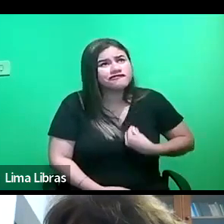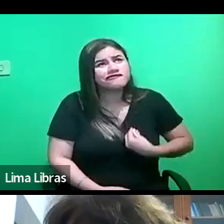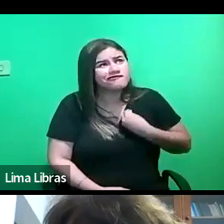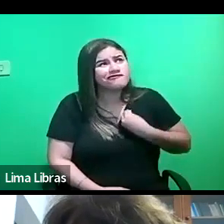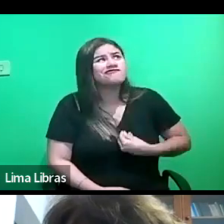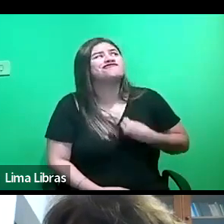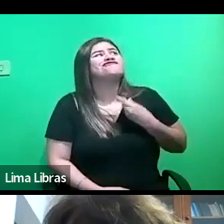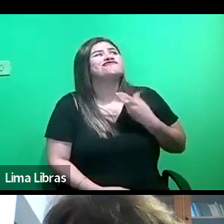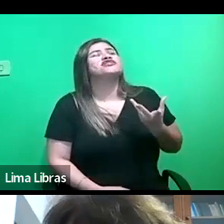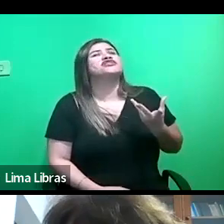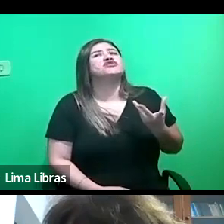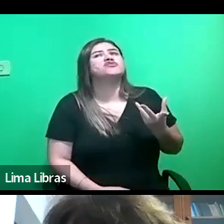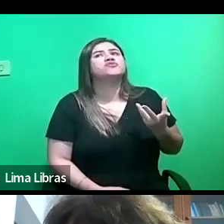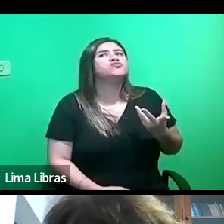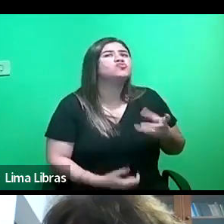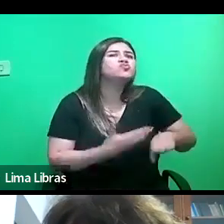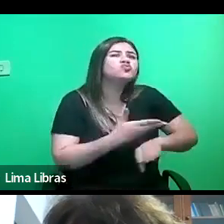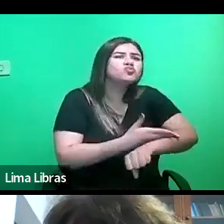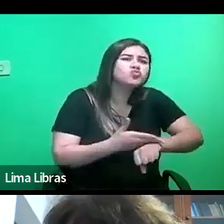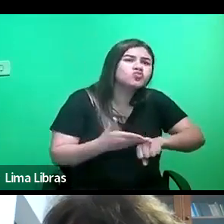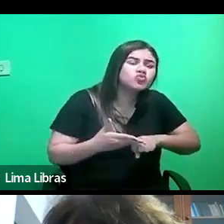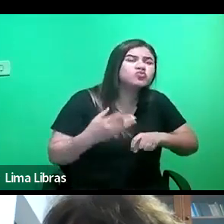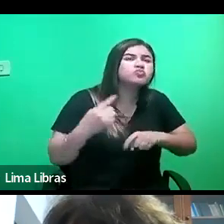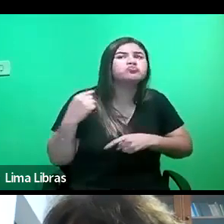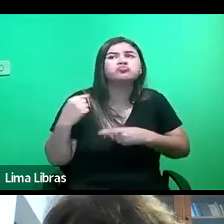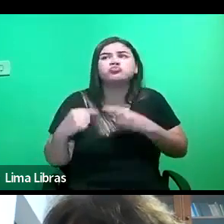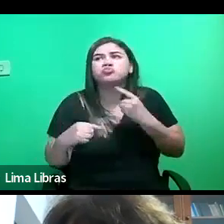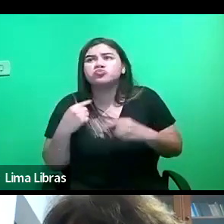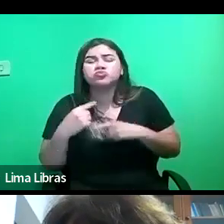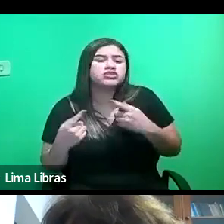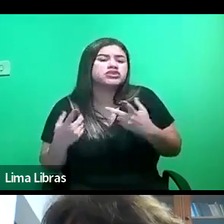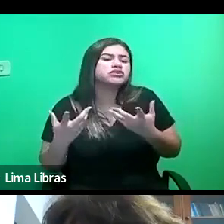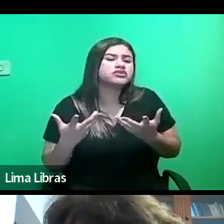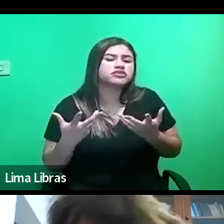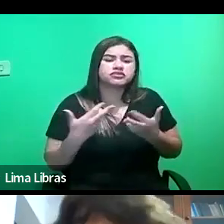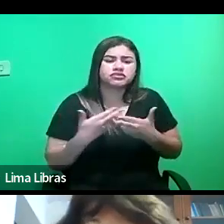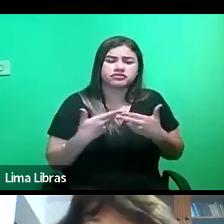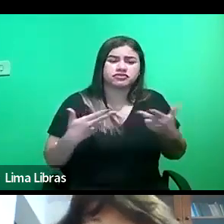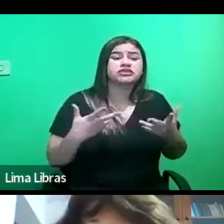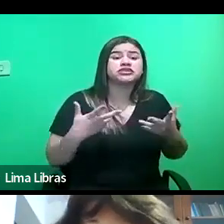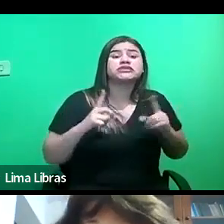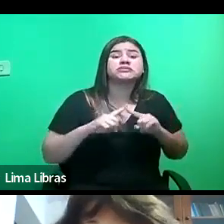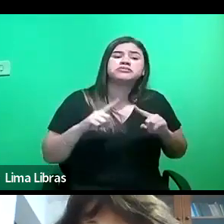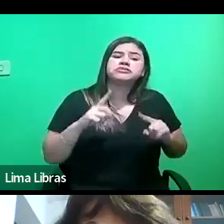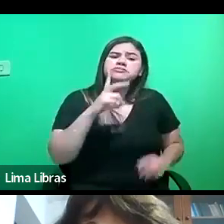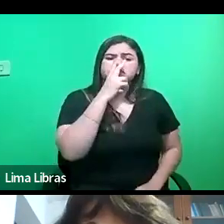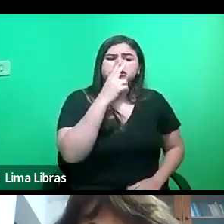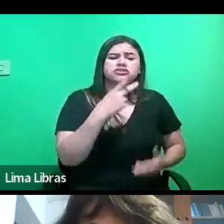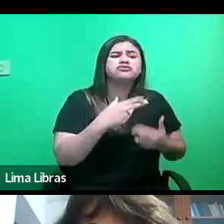, and sometimes those and sometimes those 3 aspects seem seem to come together seem to come together, and and sometimes they don't seem to